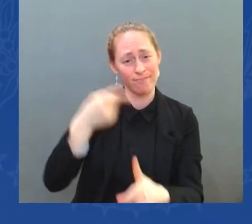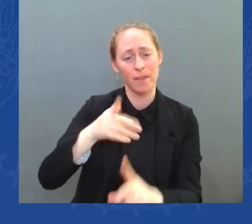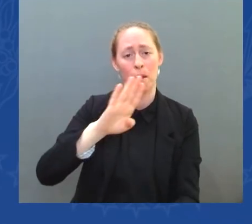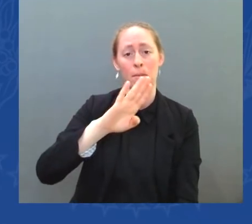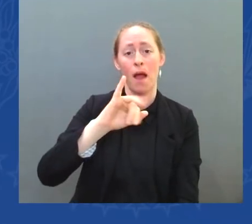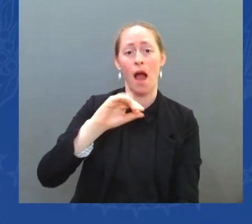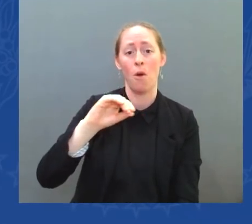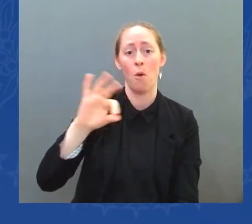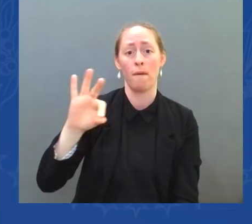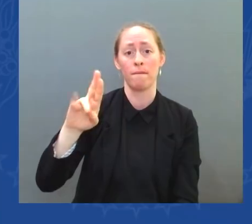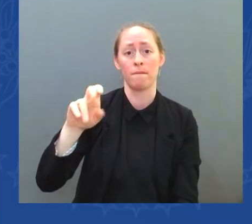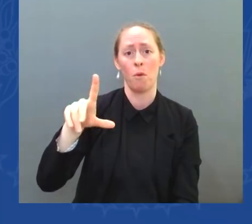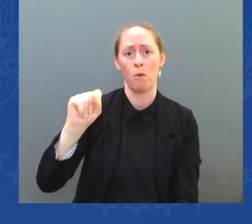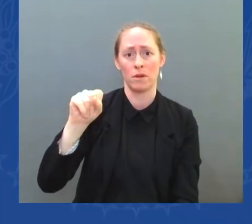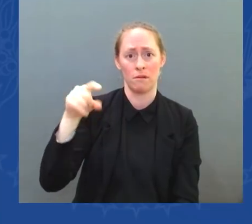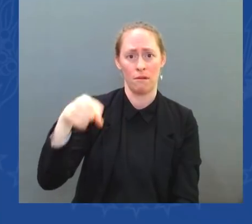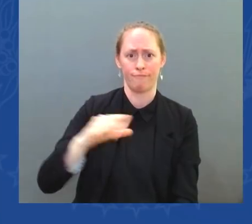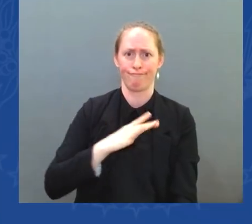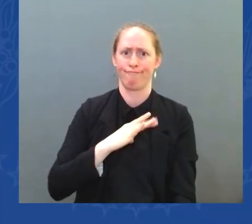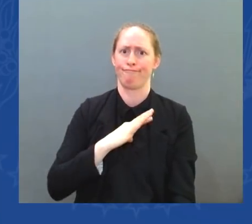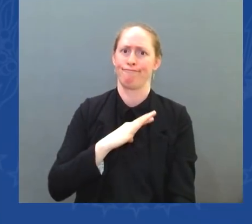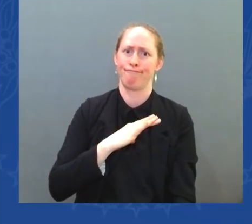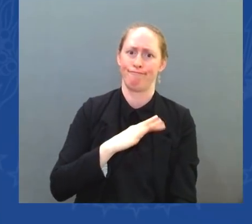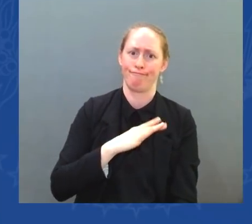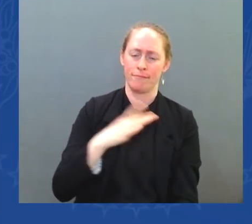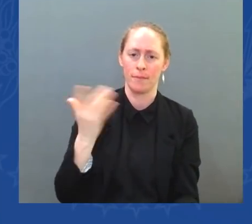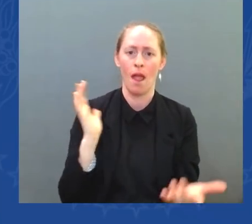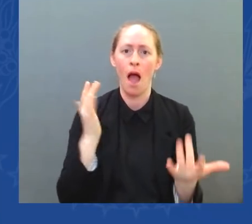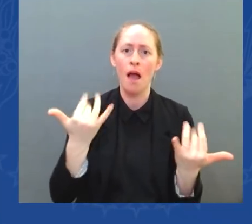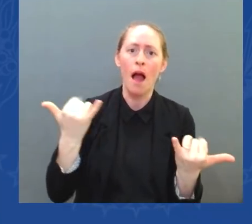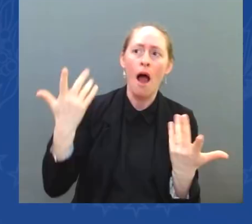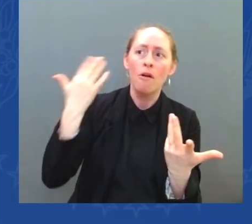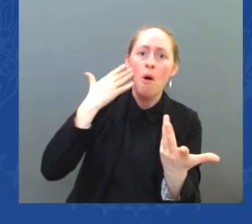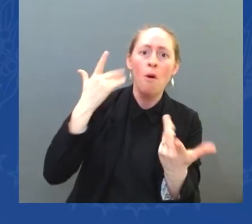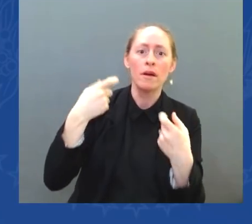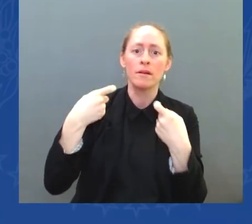Investing in biofuels not only helps Iowa's farmers and rural communities,